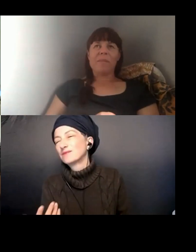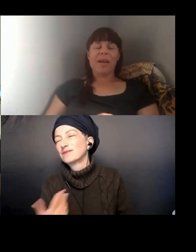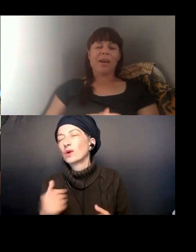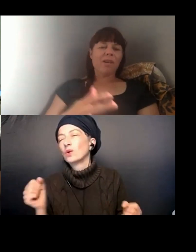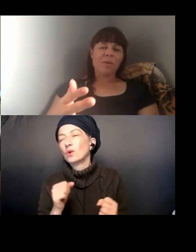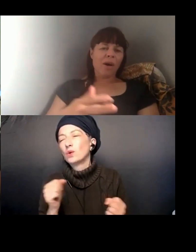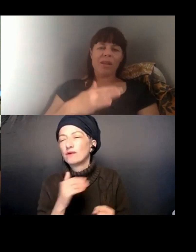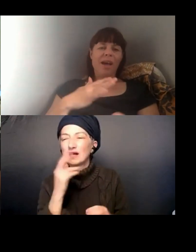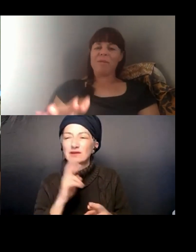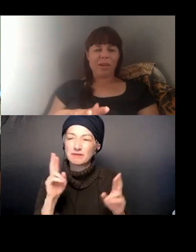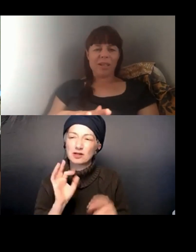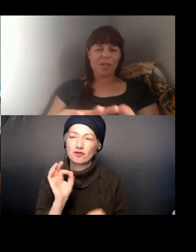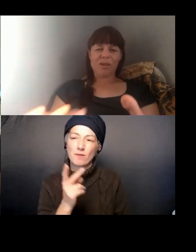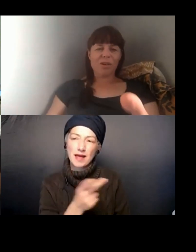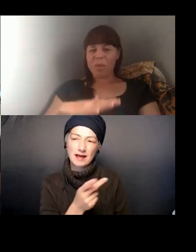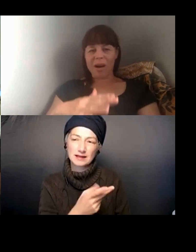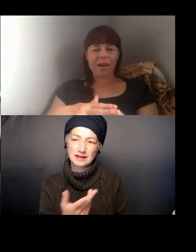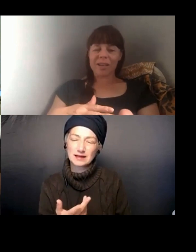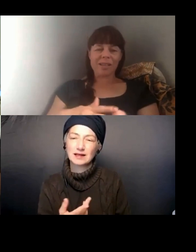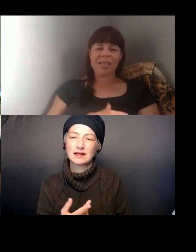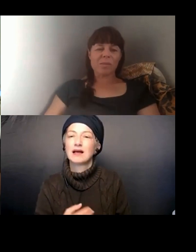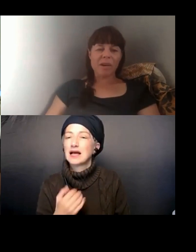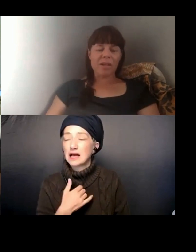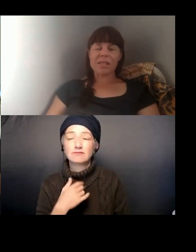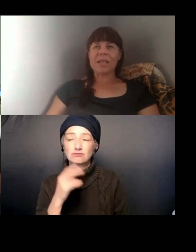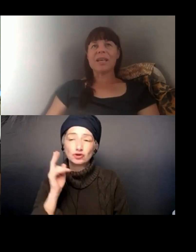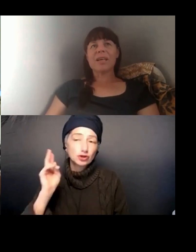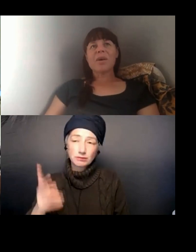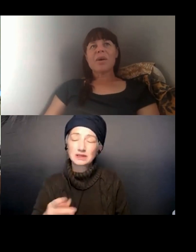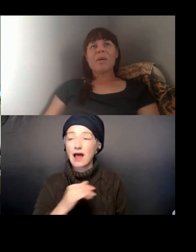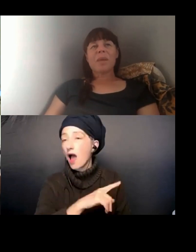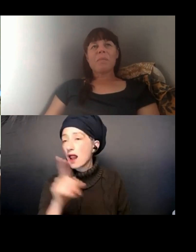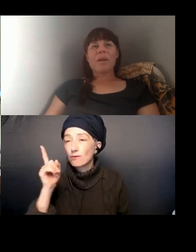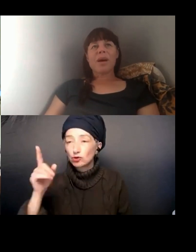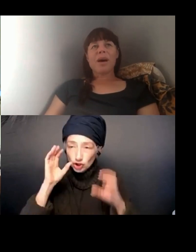And I agree with Noa that everybody should look at your work and experience it.